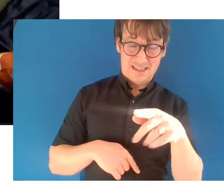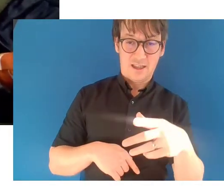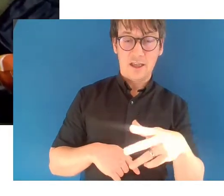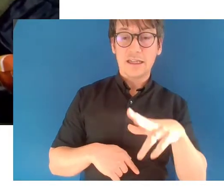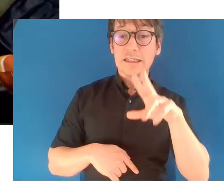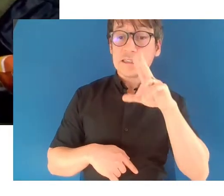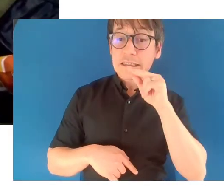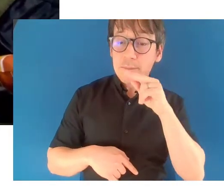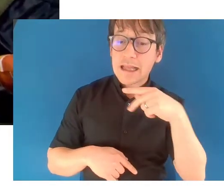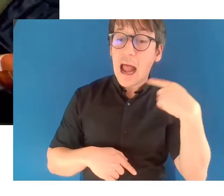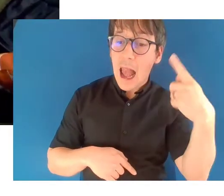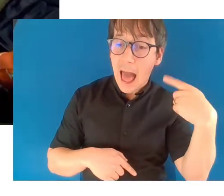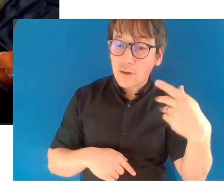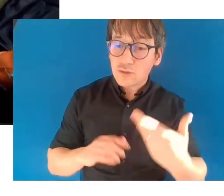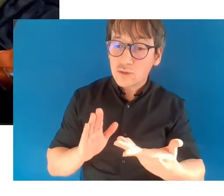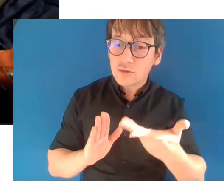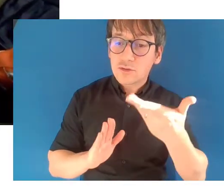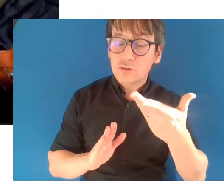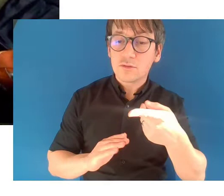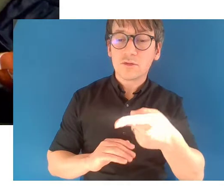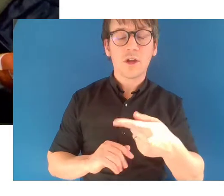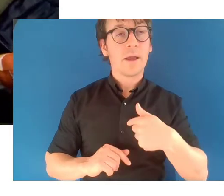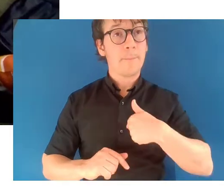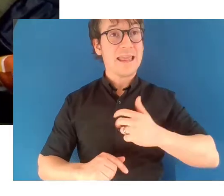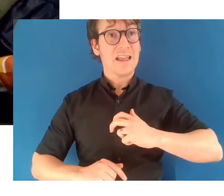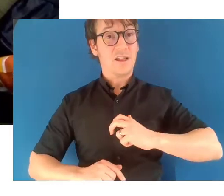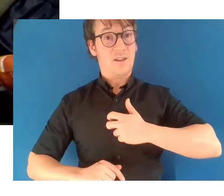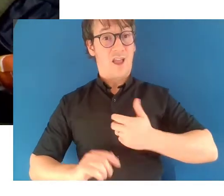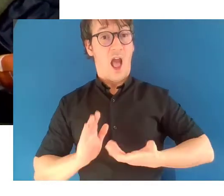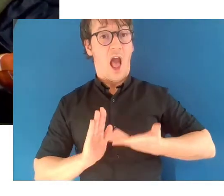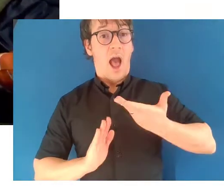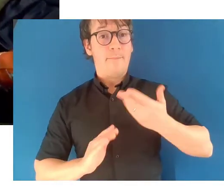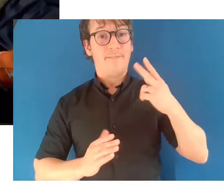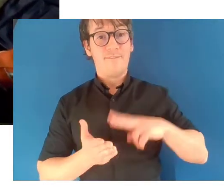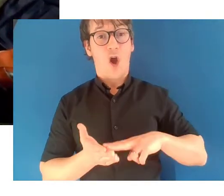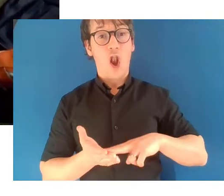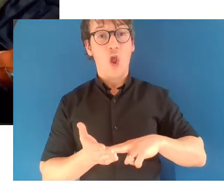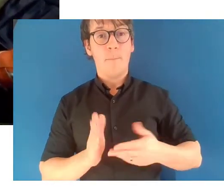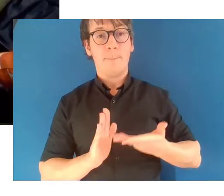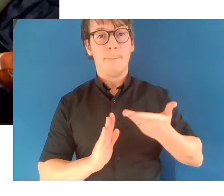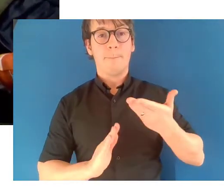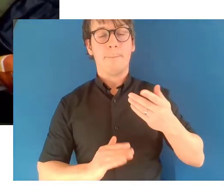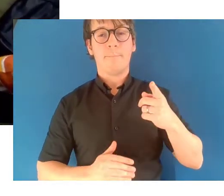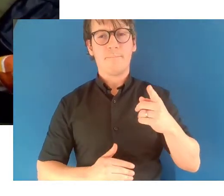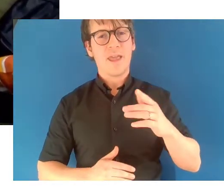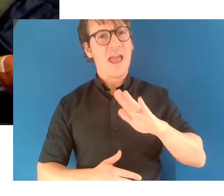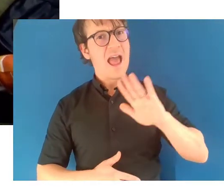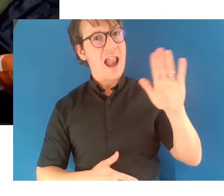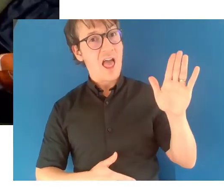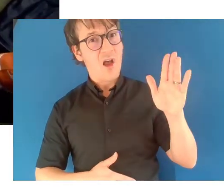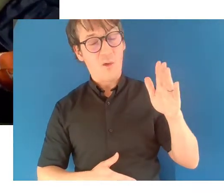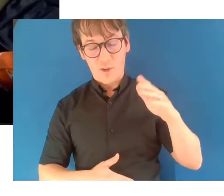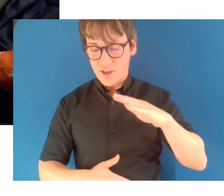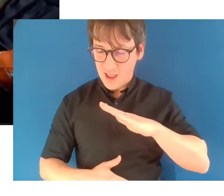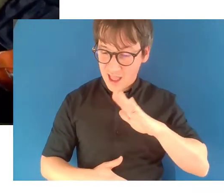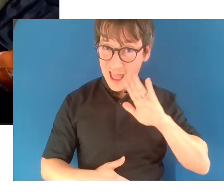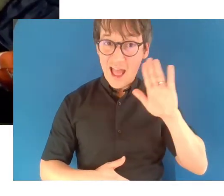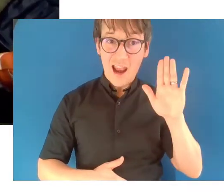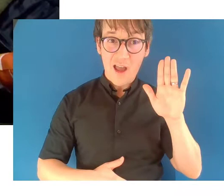Speak louder. I’ve turned up my volume. Hello Pepper. Hello human.